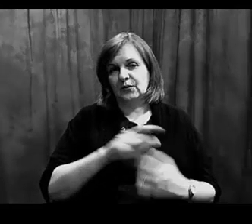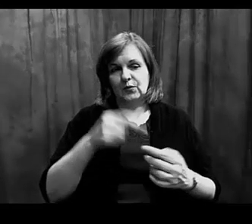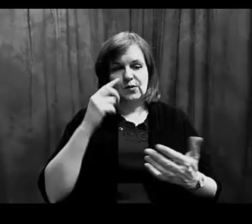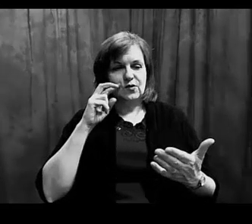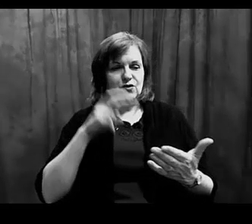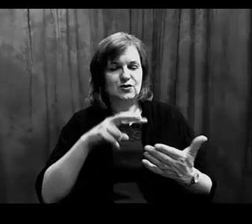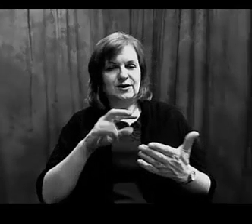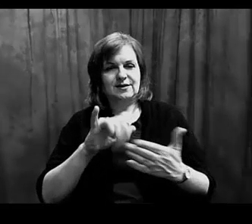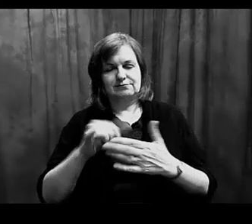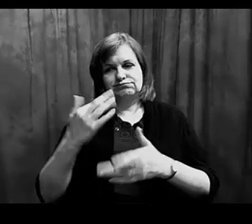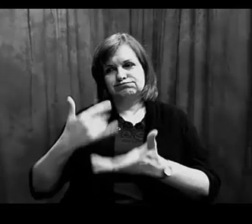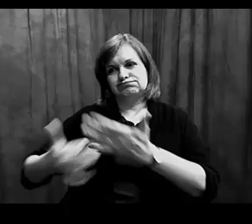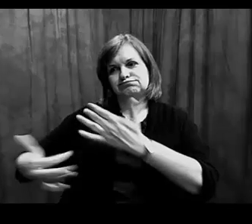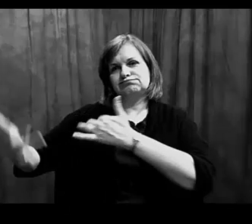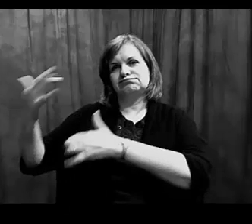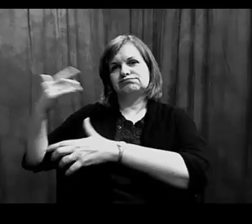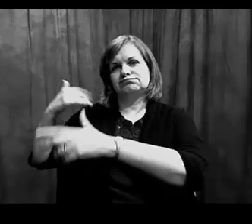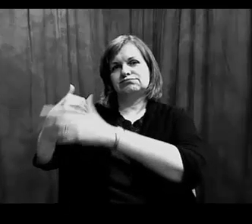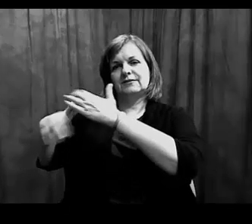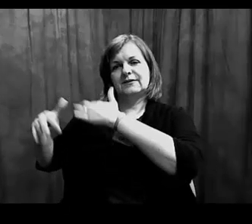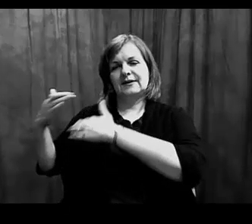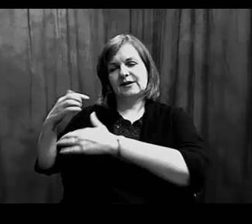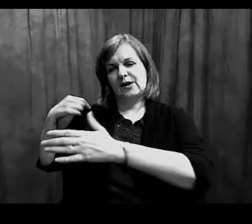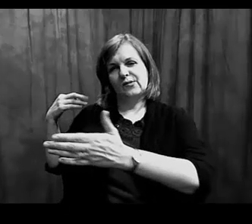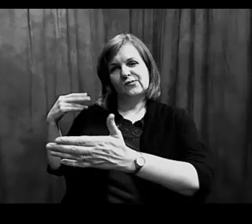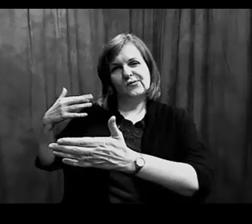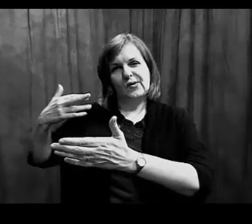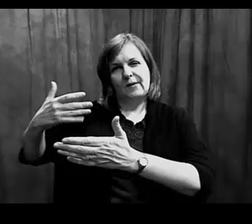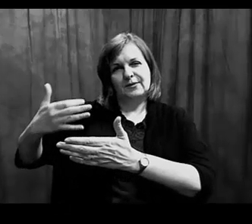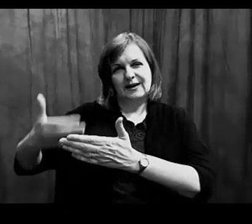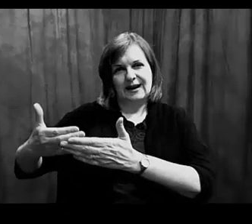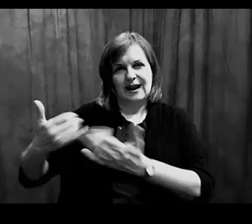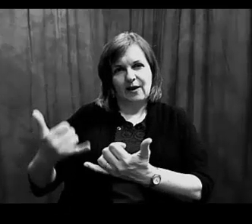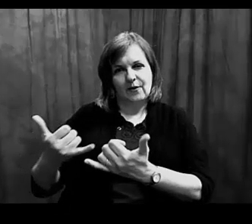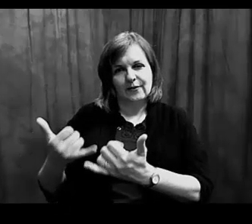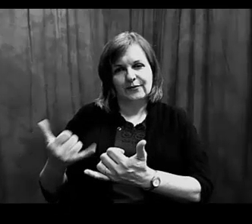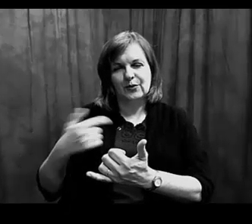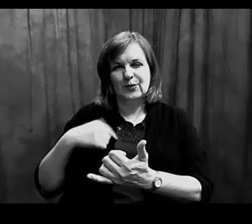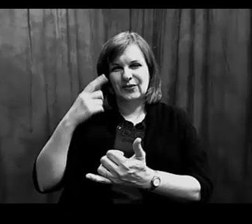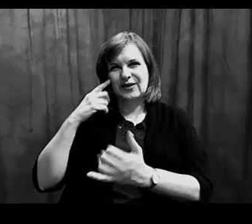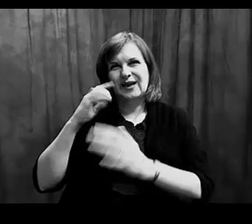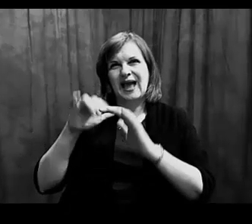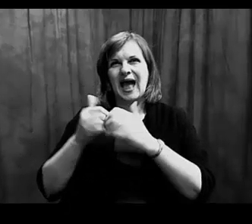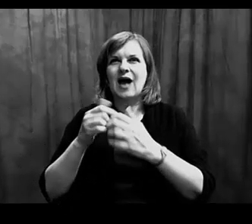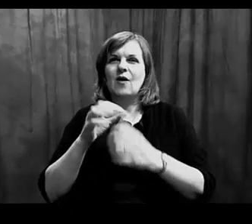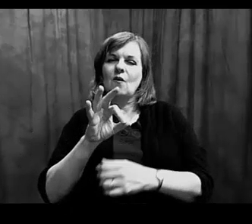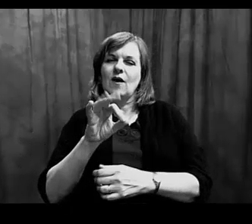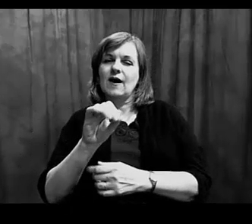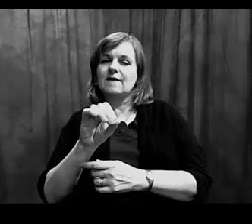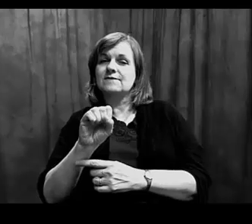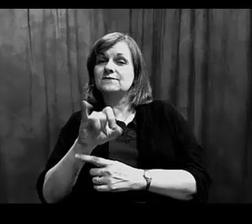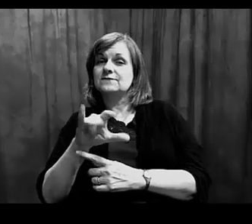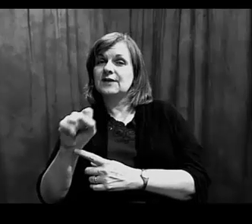we also have to look at how as I mentioned to you this common theme of evolution keeps coming back